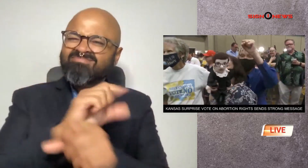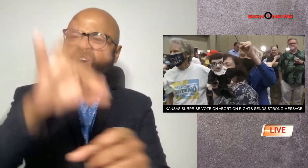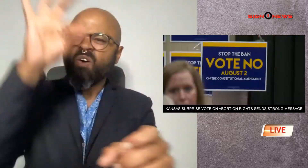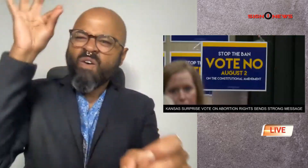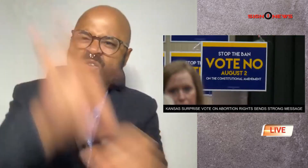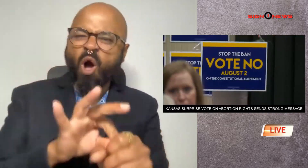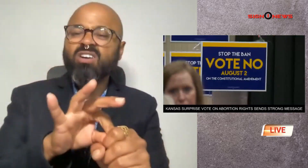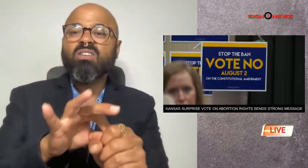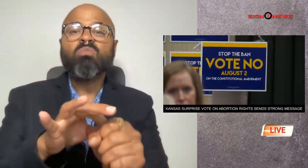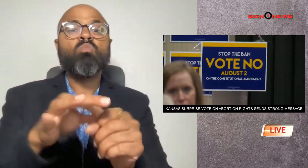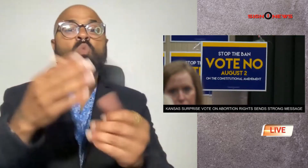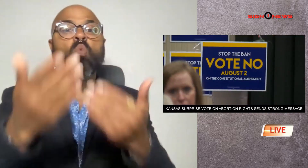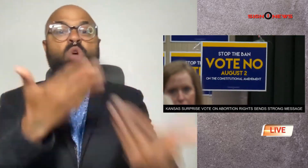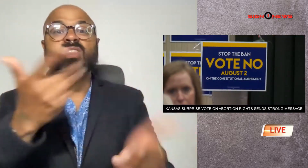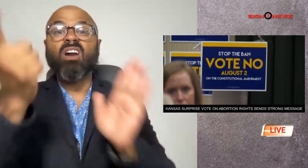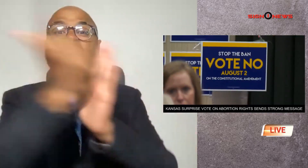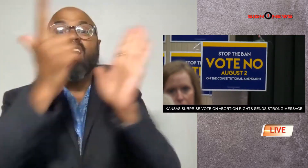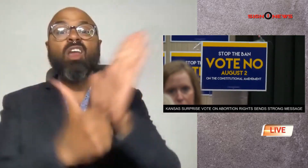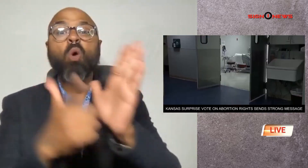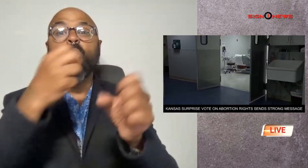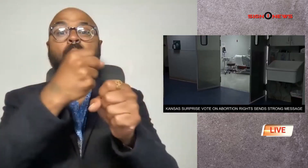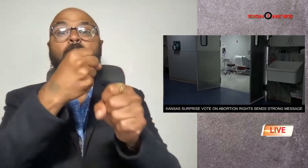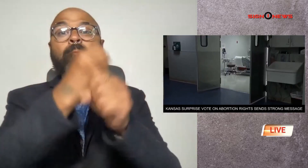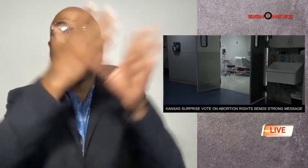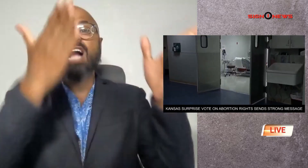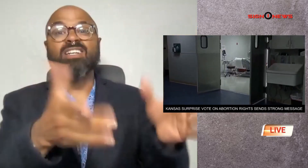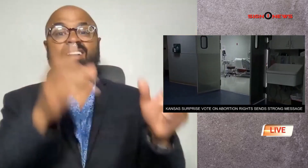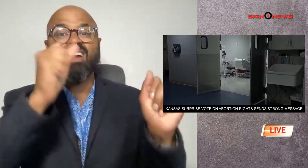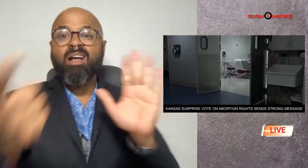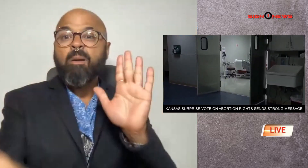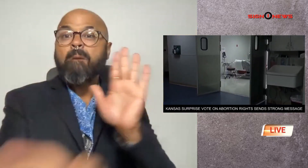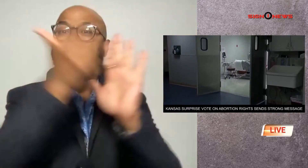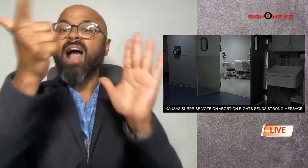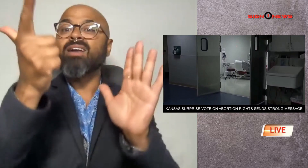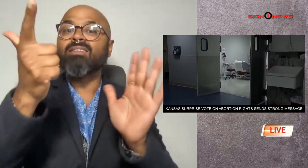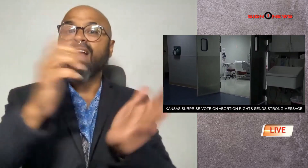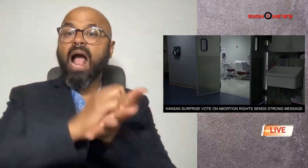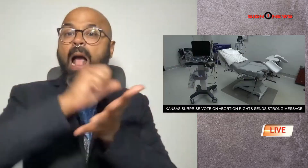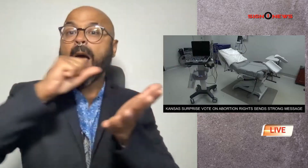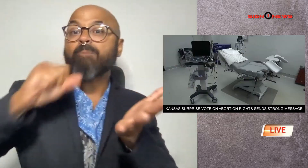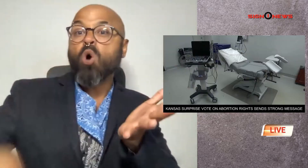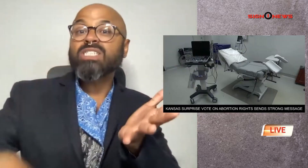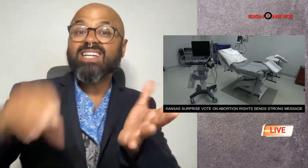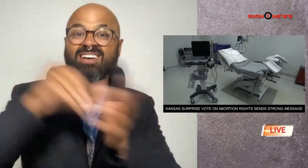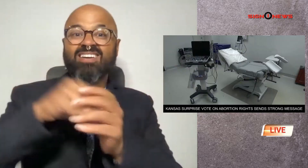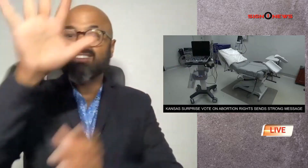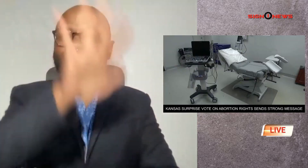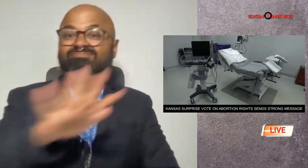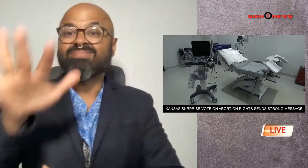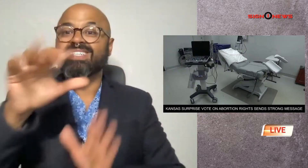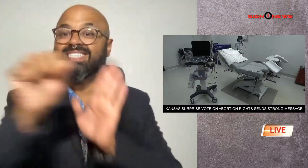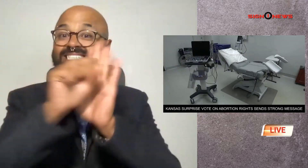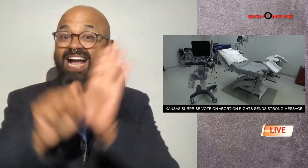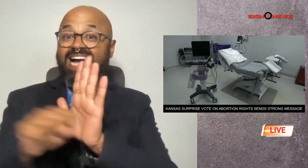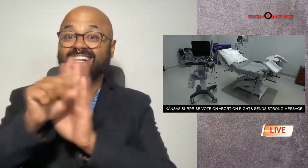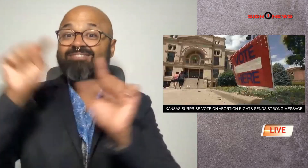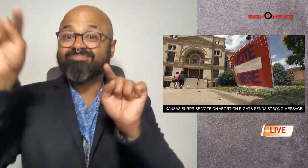a record-setting 900,000 voters cast their vote on whether lawmakers could ban abortion in the state